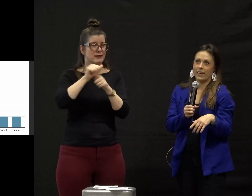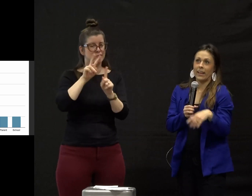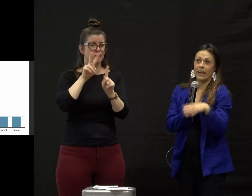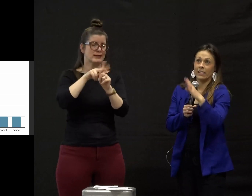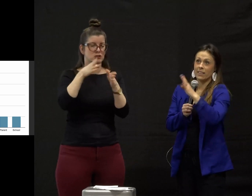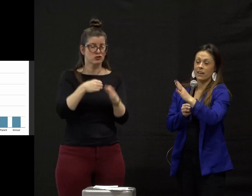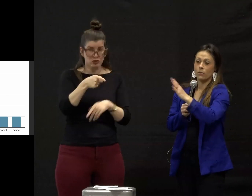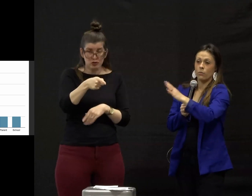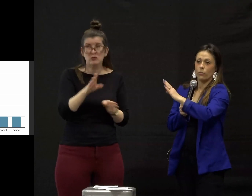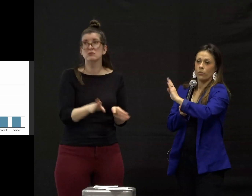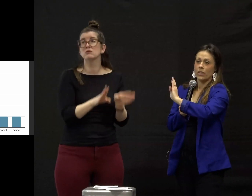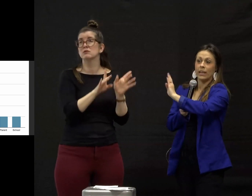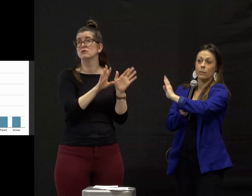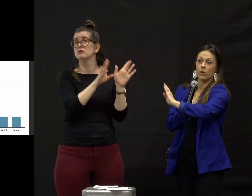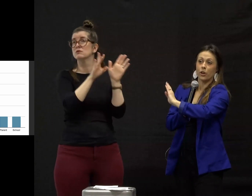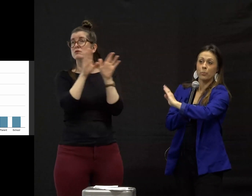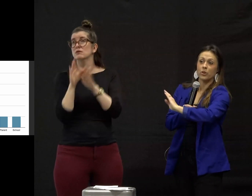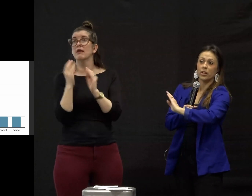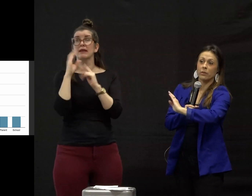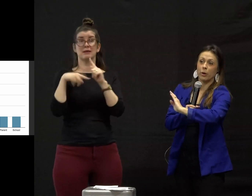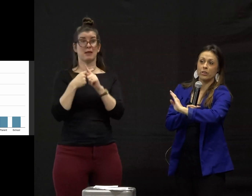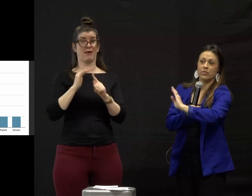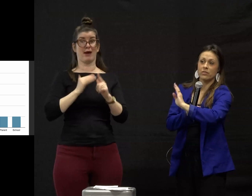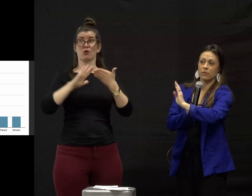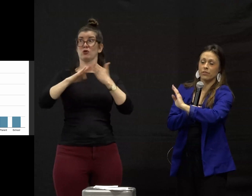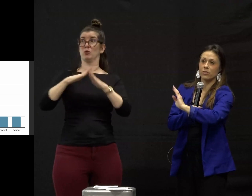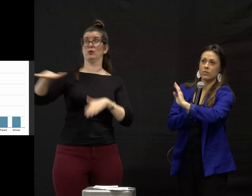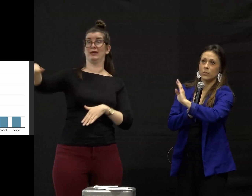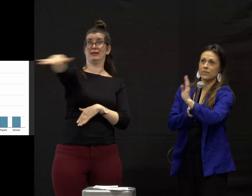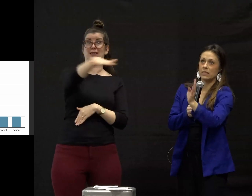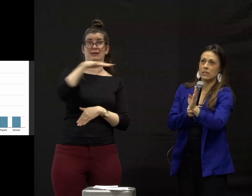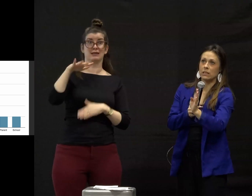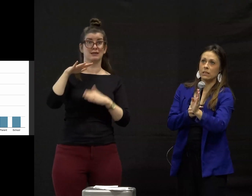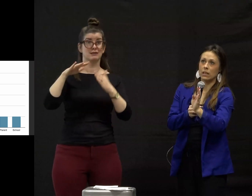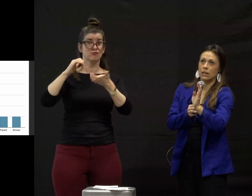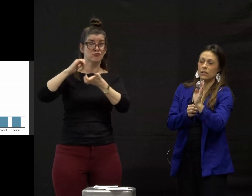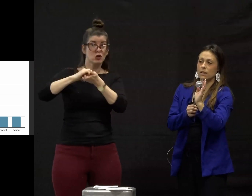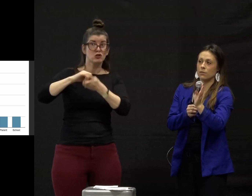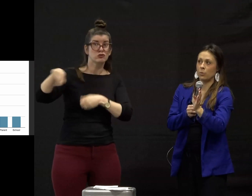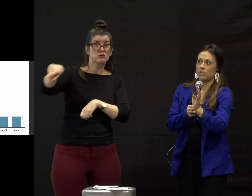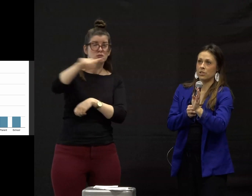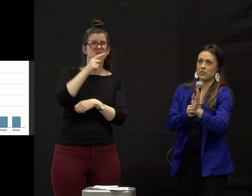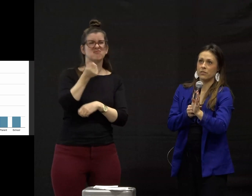and then thinking about our community partners and referrals, we've seen several patients referred